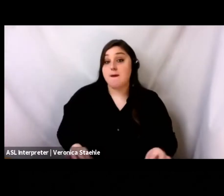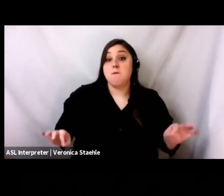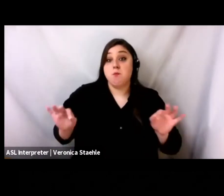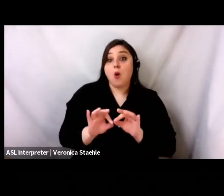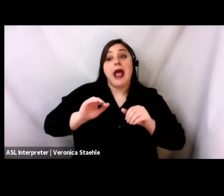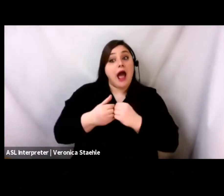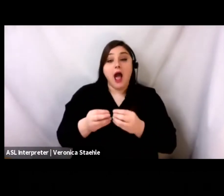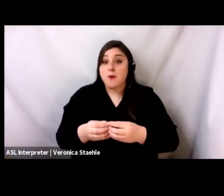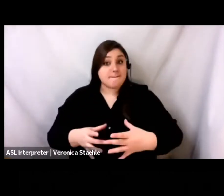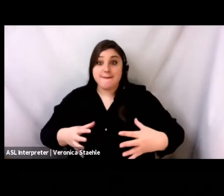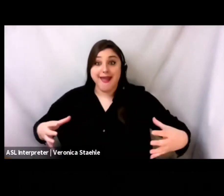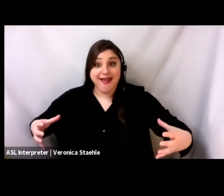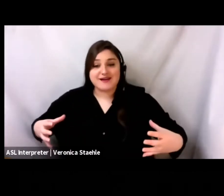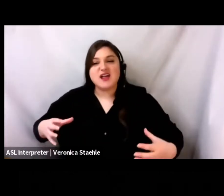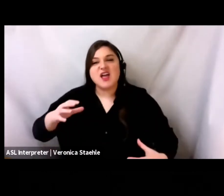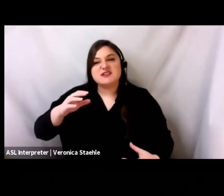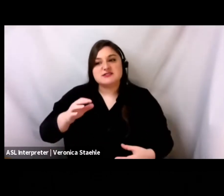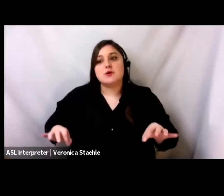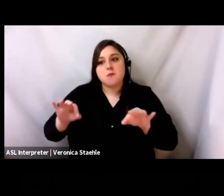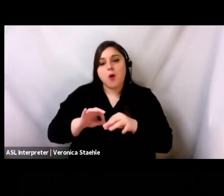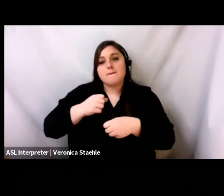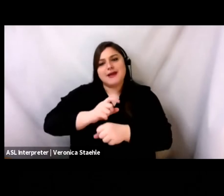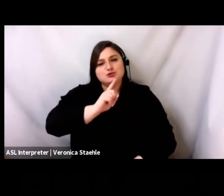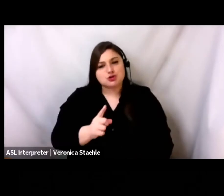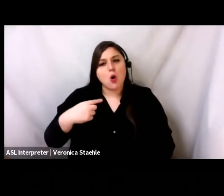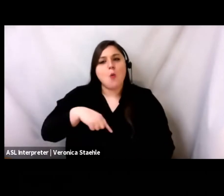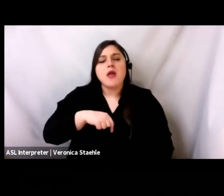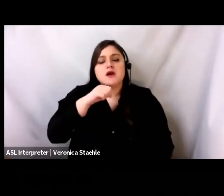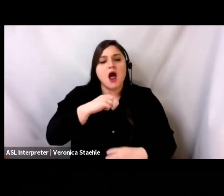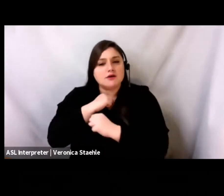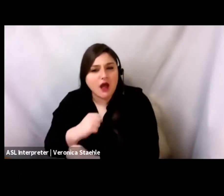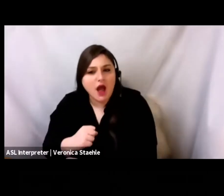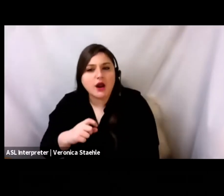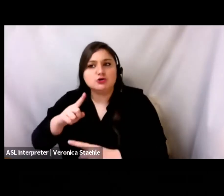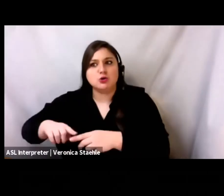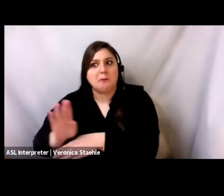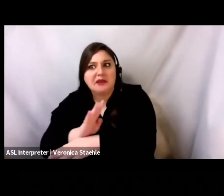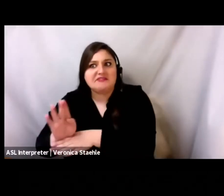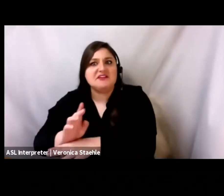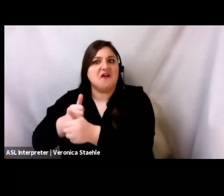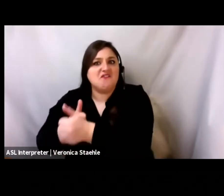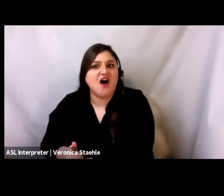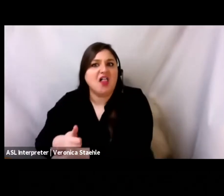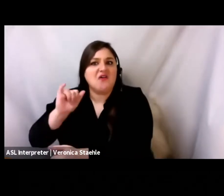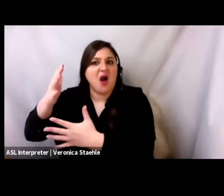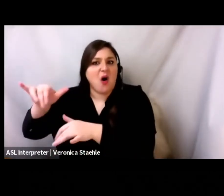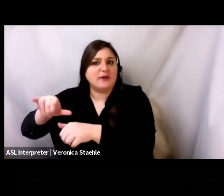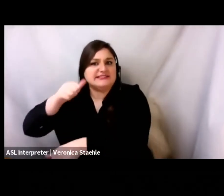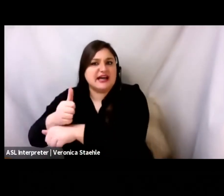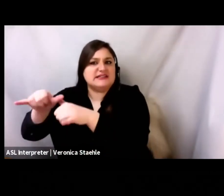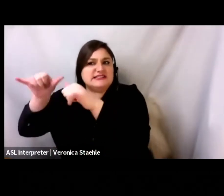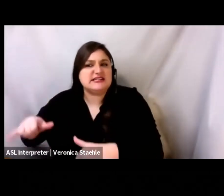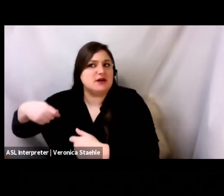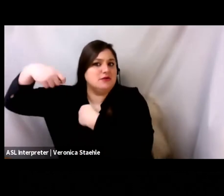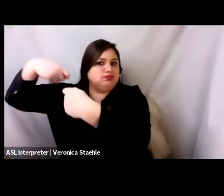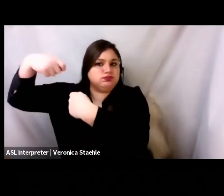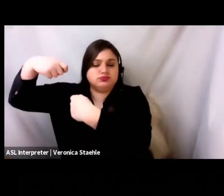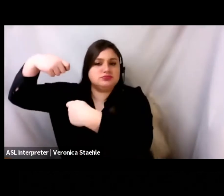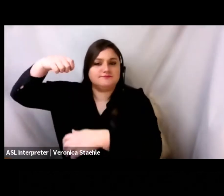that this is in direct contrast to this enduring scarcity model that is so prevalent among artists.